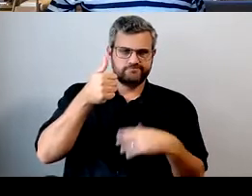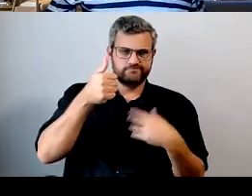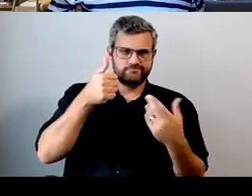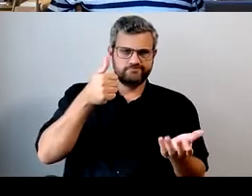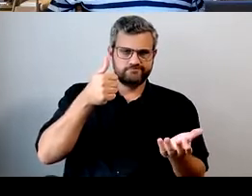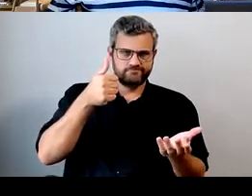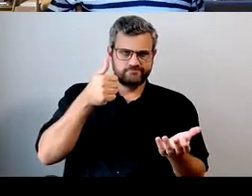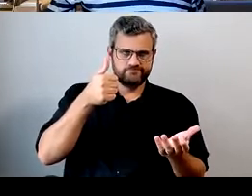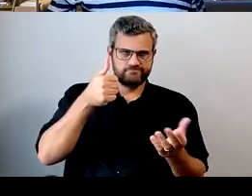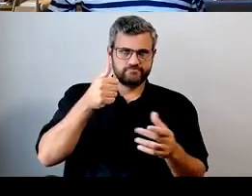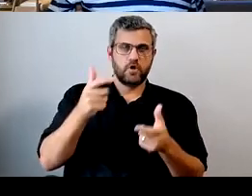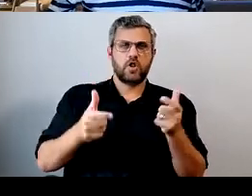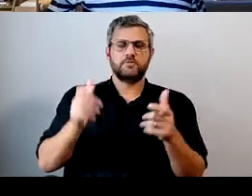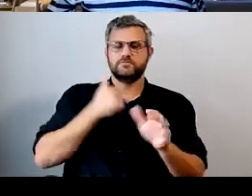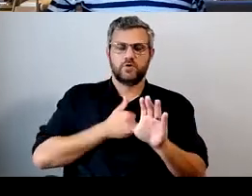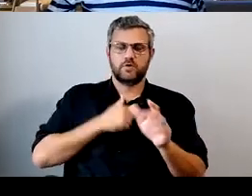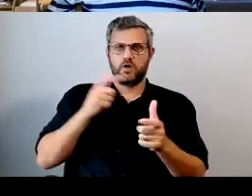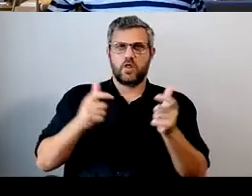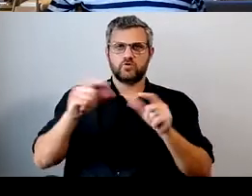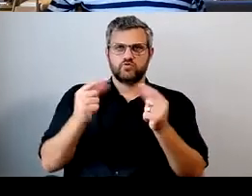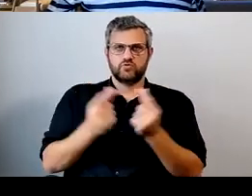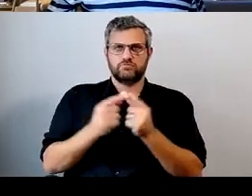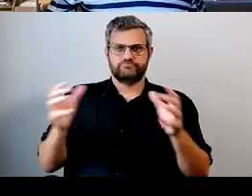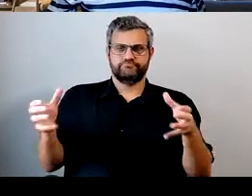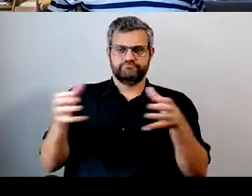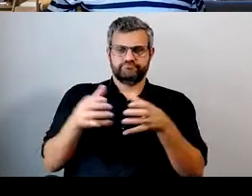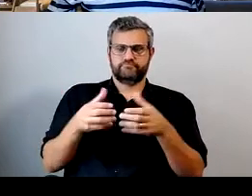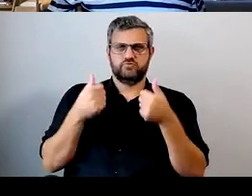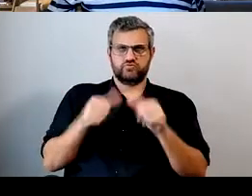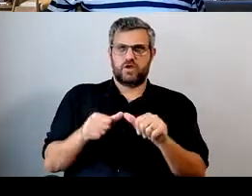a larger group of people and sort of try to narrow it down.